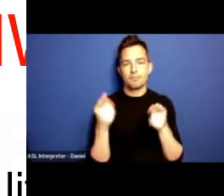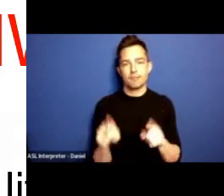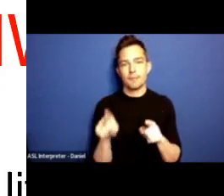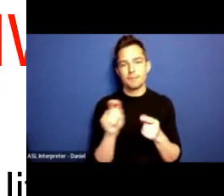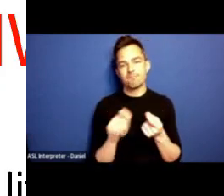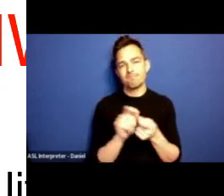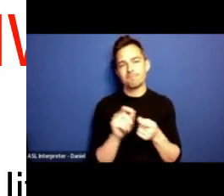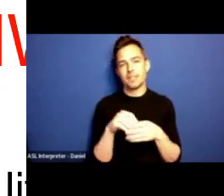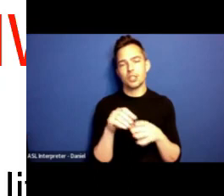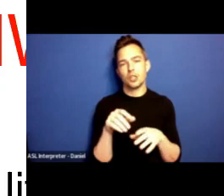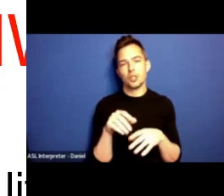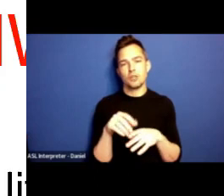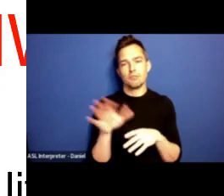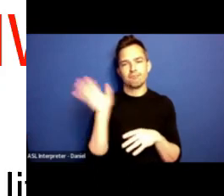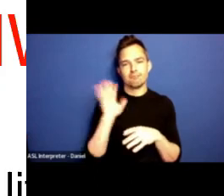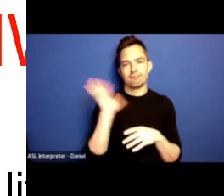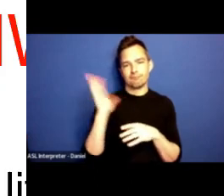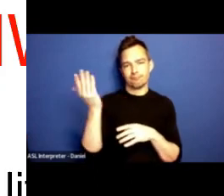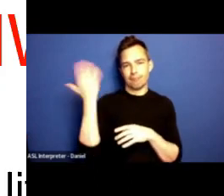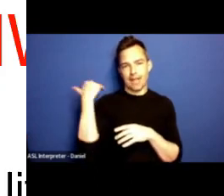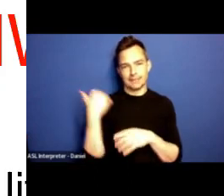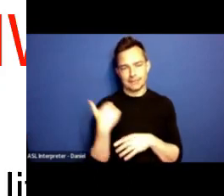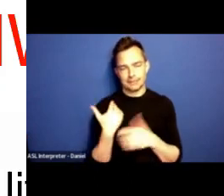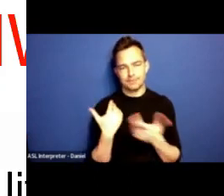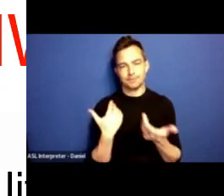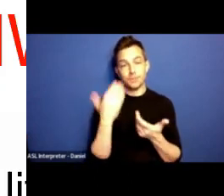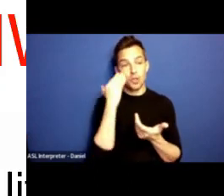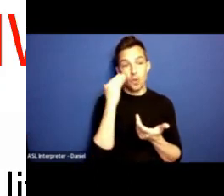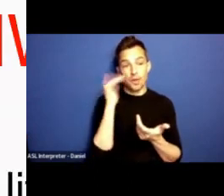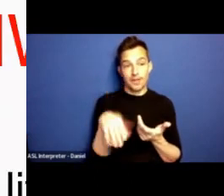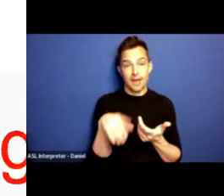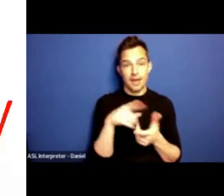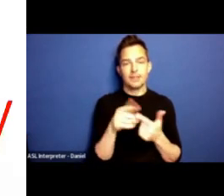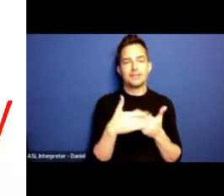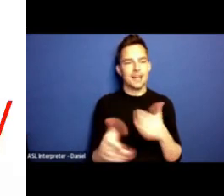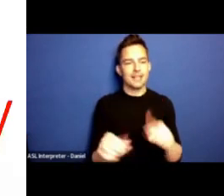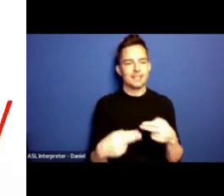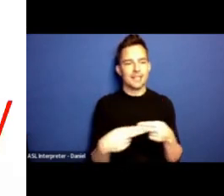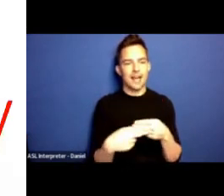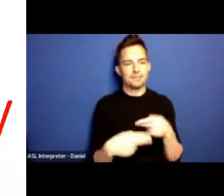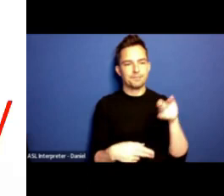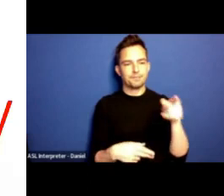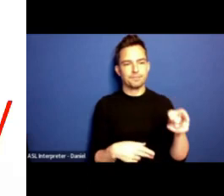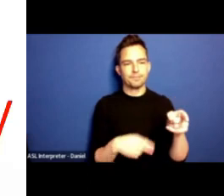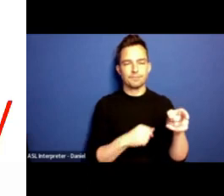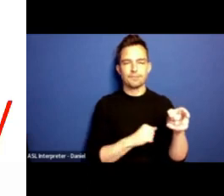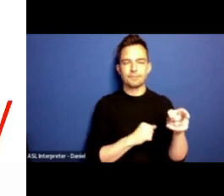remote past. So knowing that, and if you go next, what you